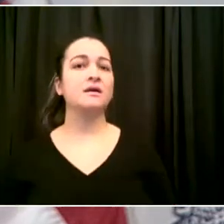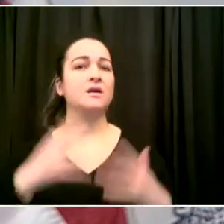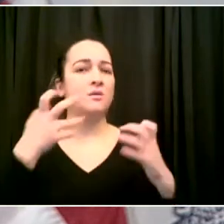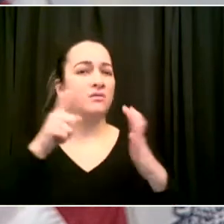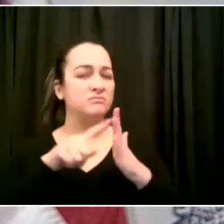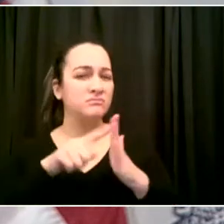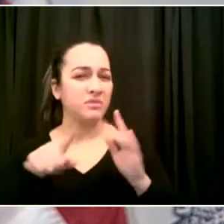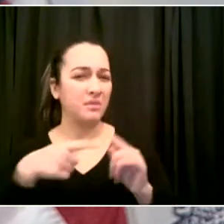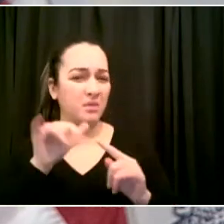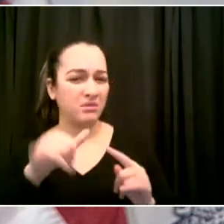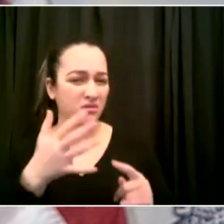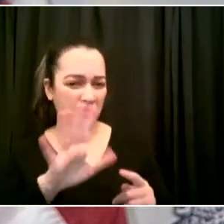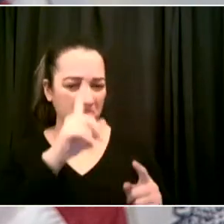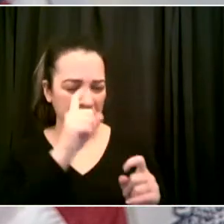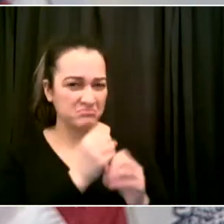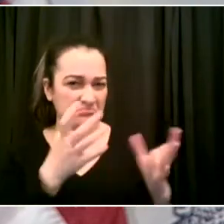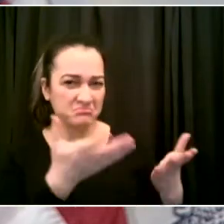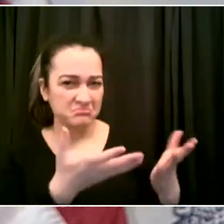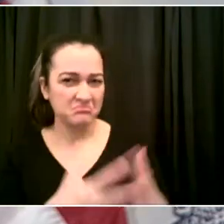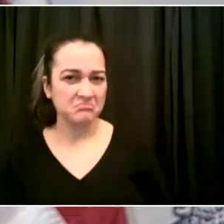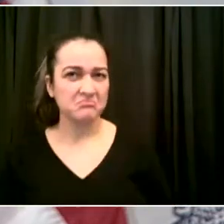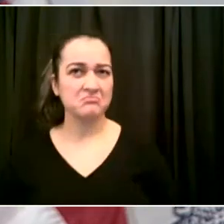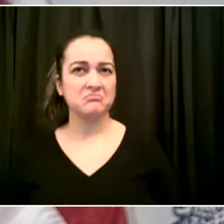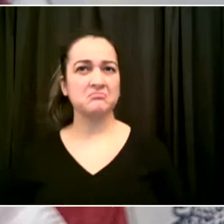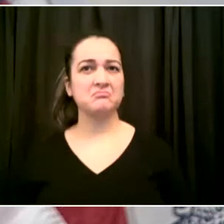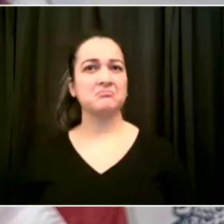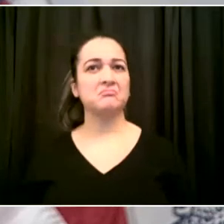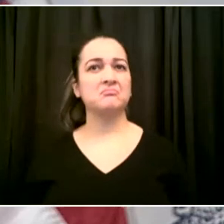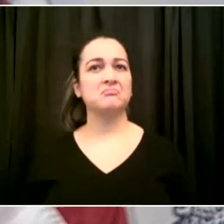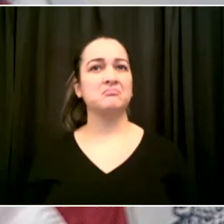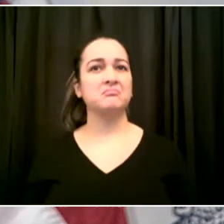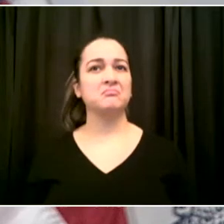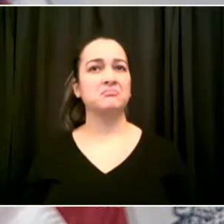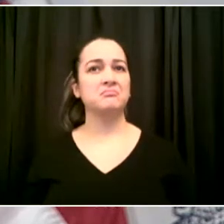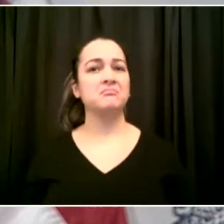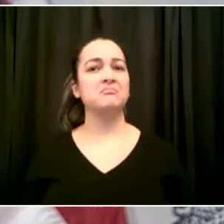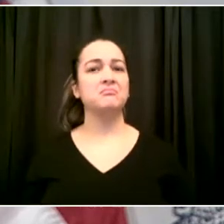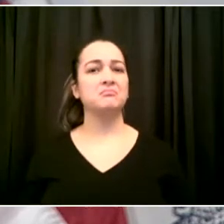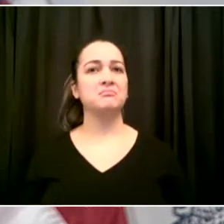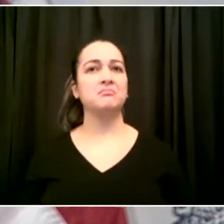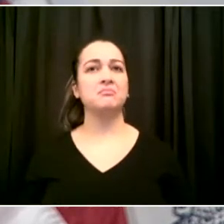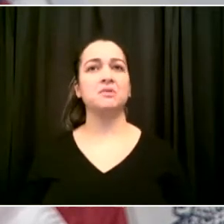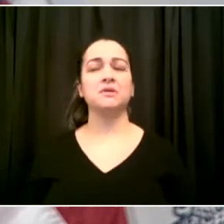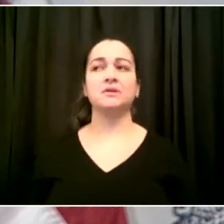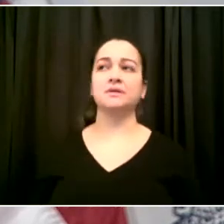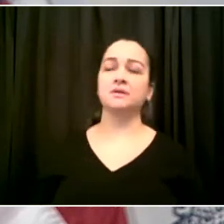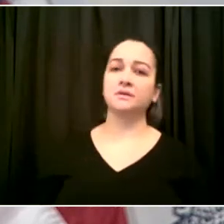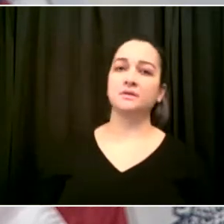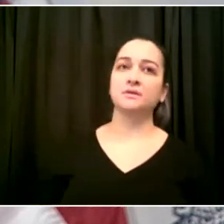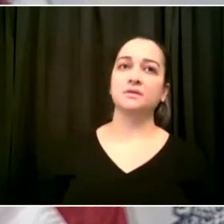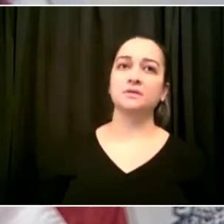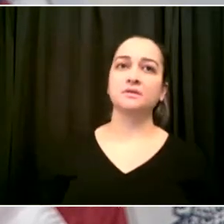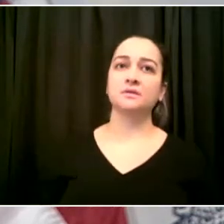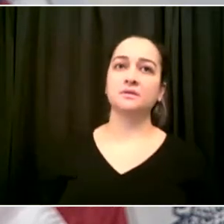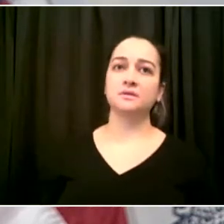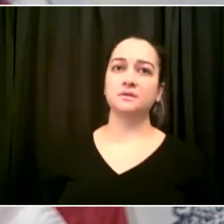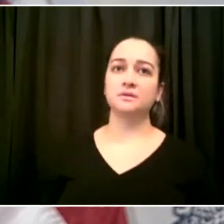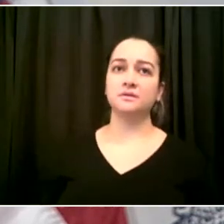DENY EVERYTHING? LORD KNOWS, I'M NOT HERE TO